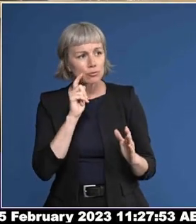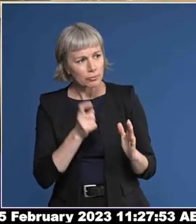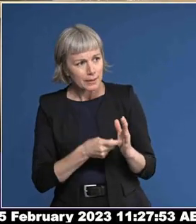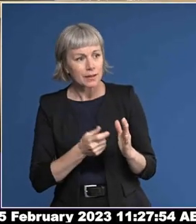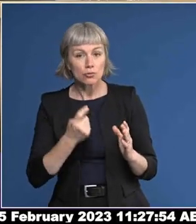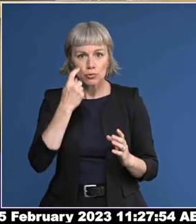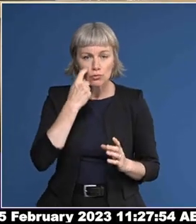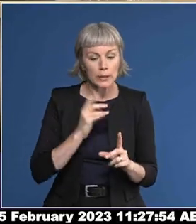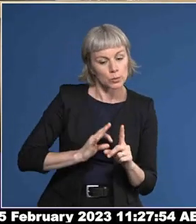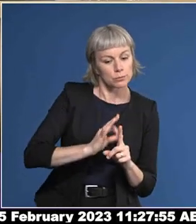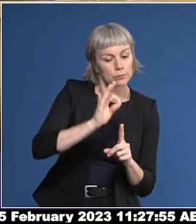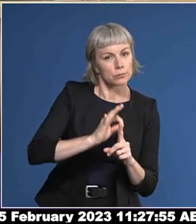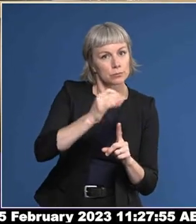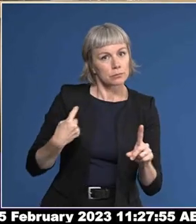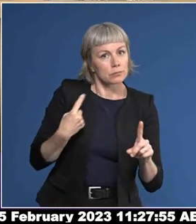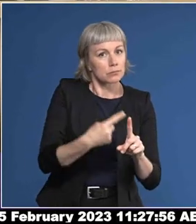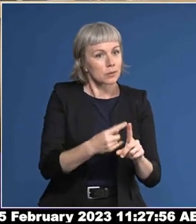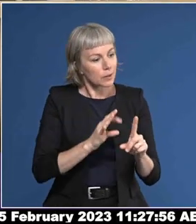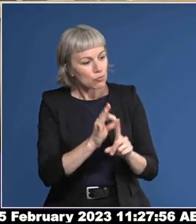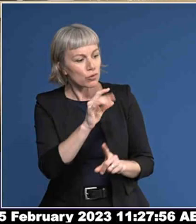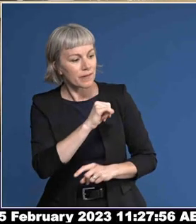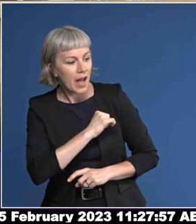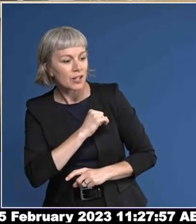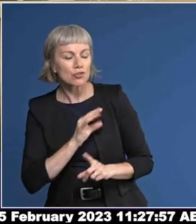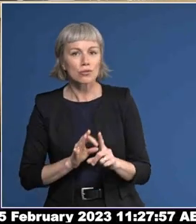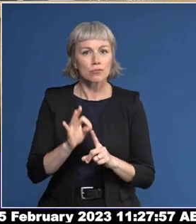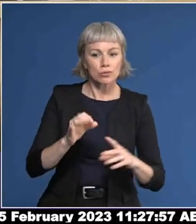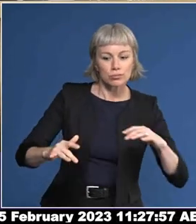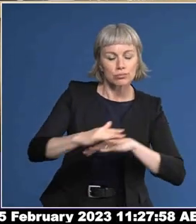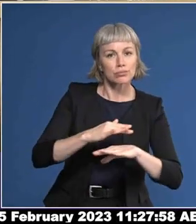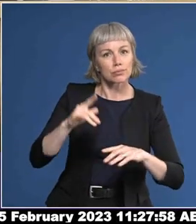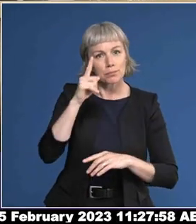18 months. So we have seen considerable turnover in both team leader roles across the